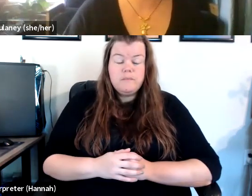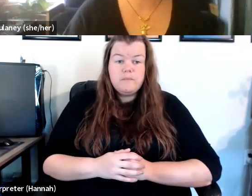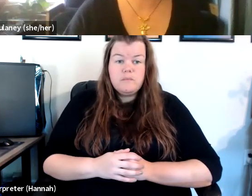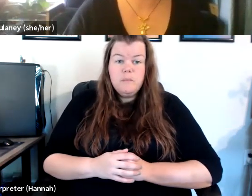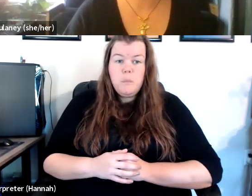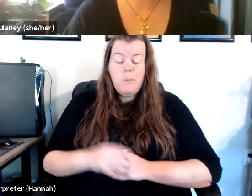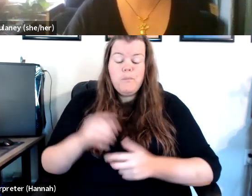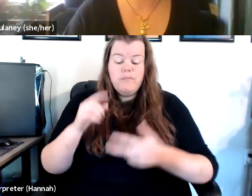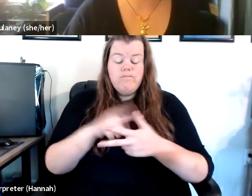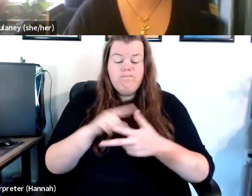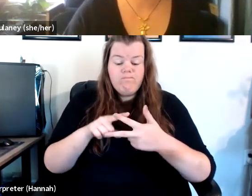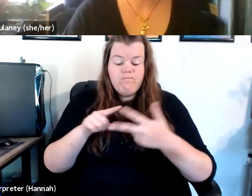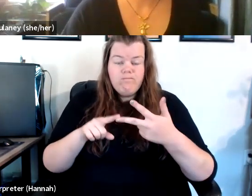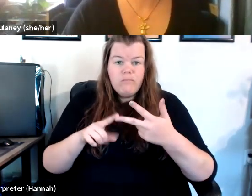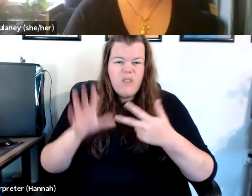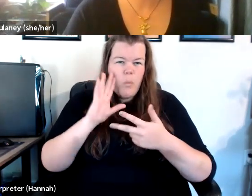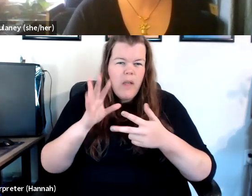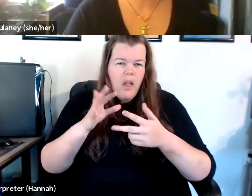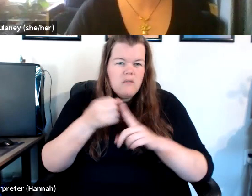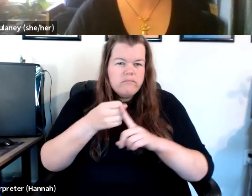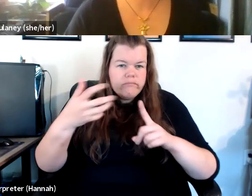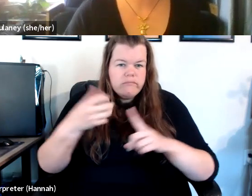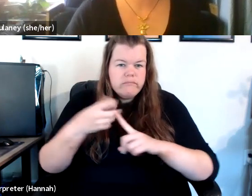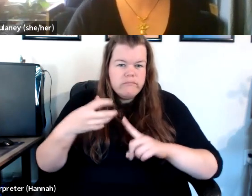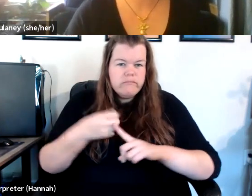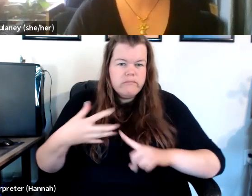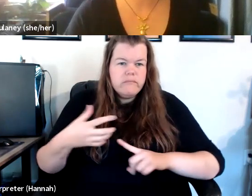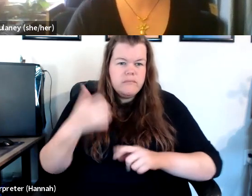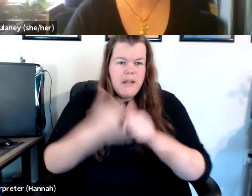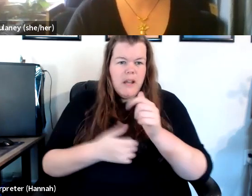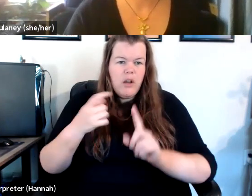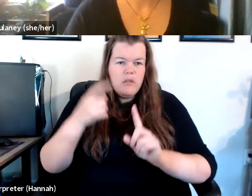that will be submitted back to the funder, the Administration for Community Living.